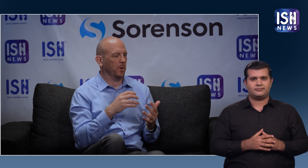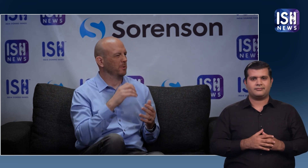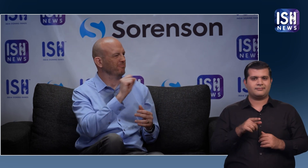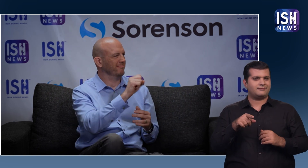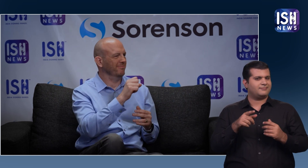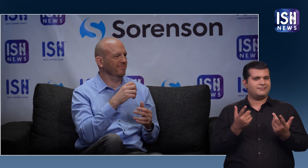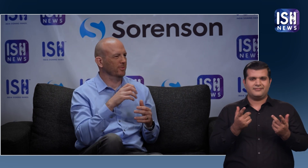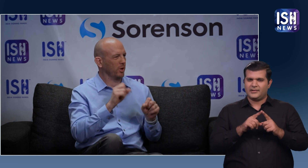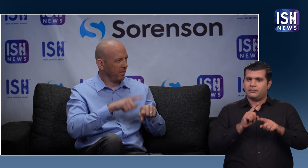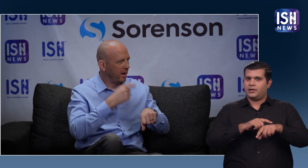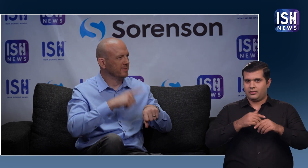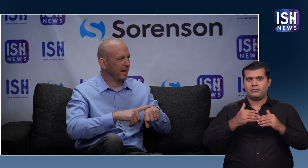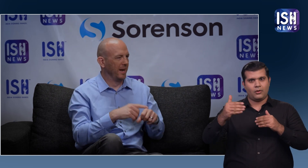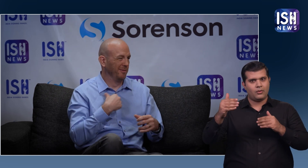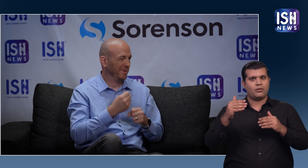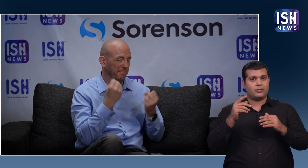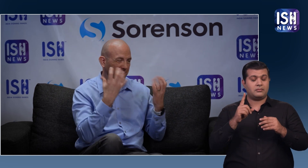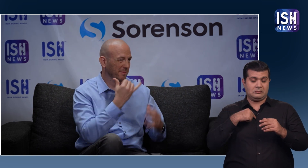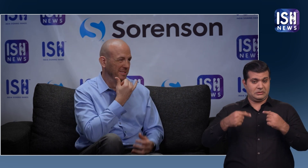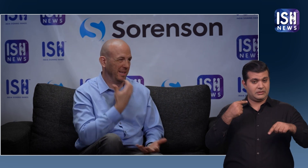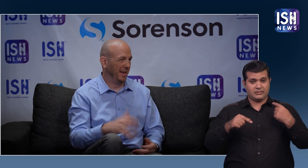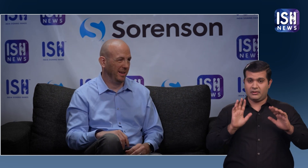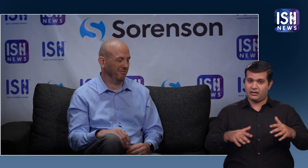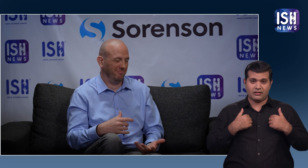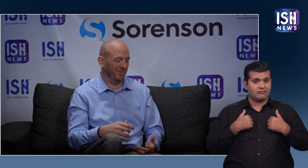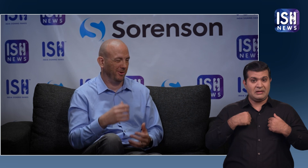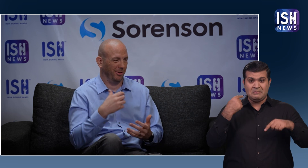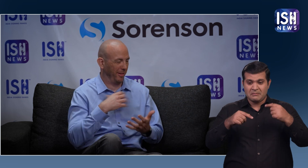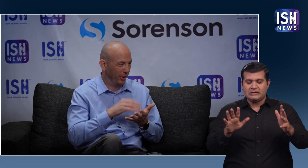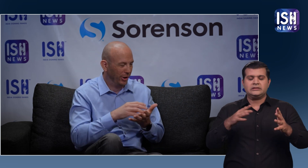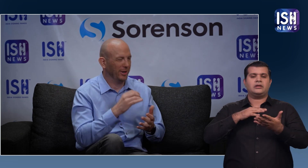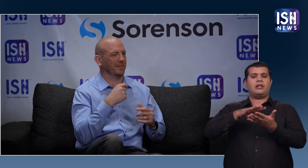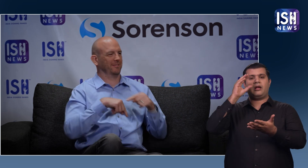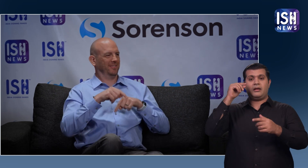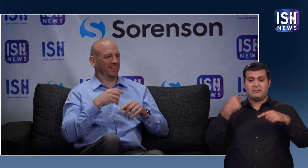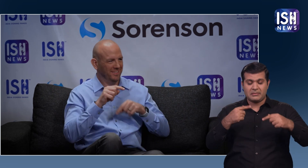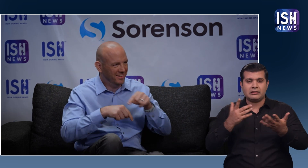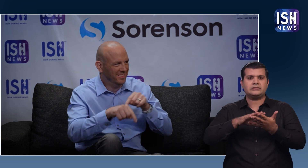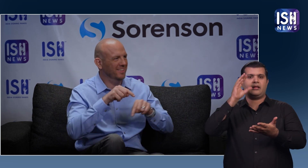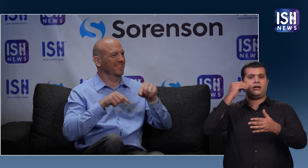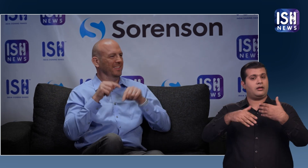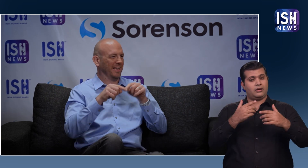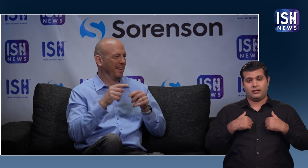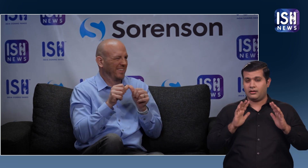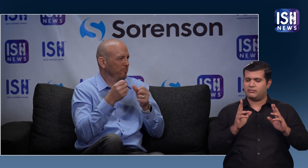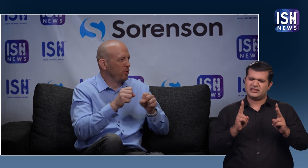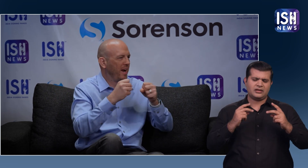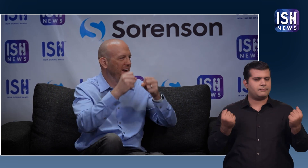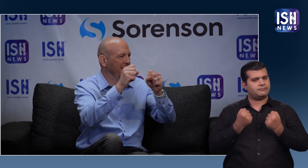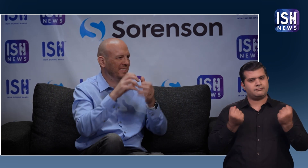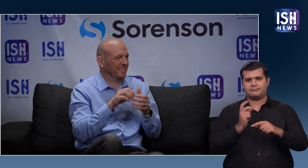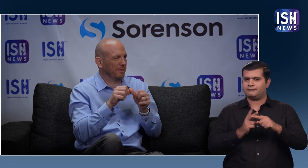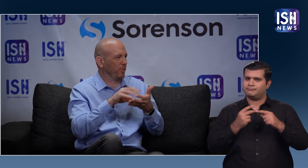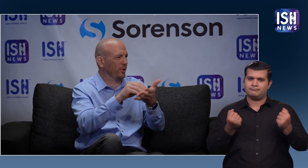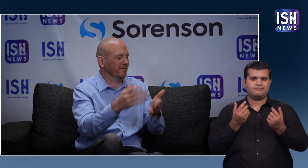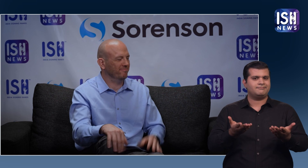So yes, it takes time. I have made many mistakes, I keep learning and retracing my steps. You just keep trying and learning.